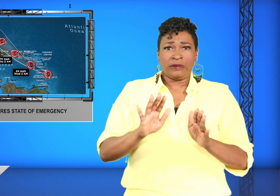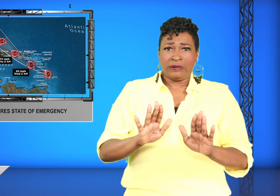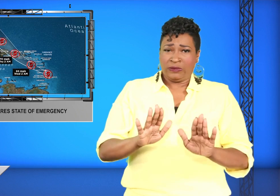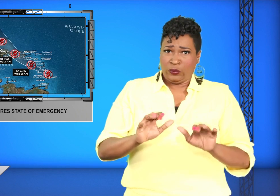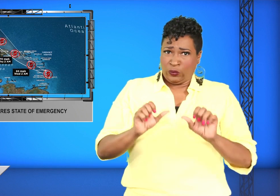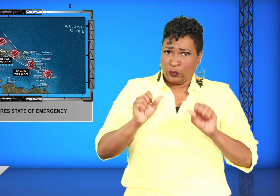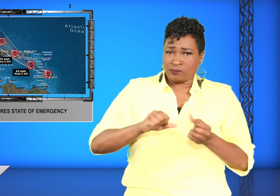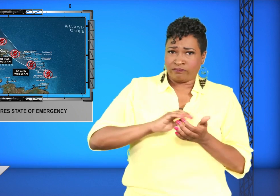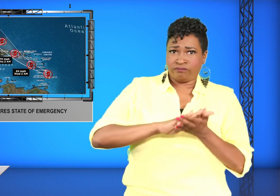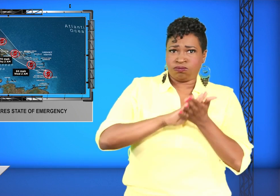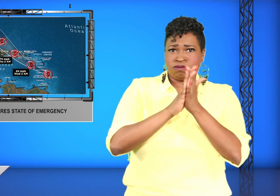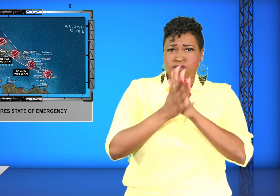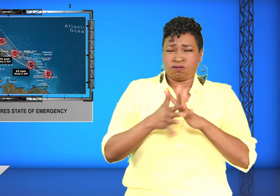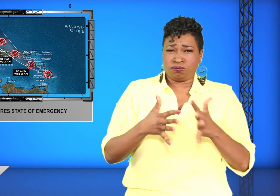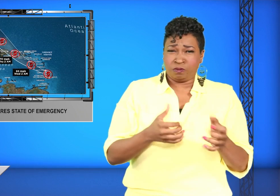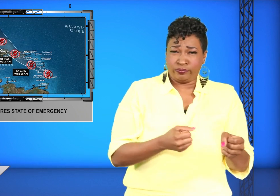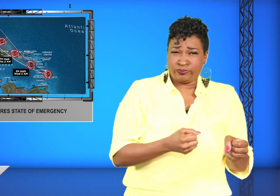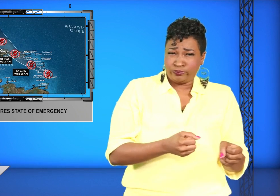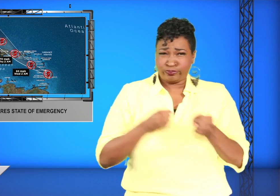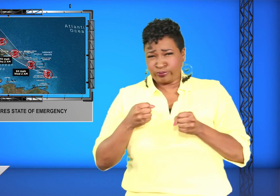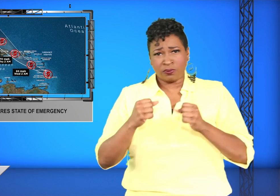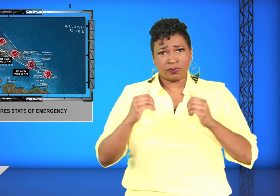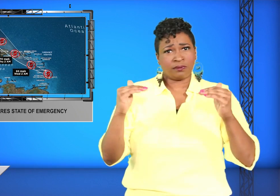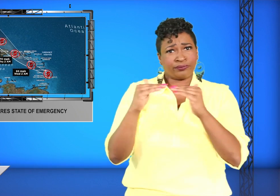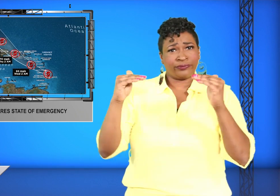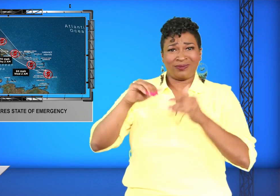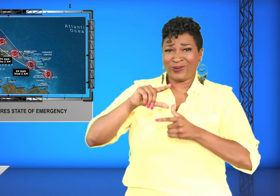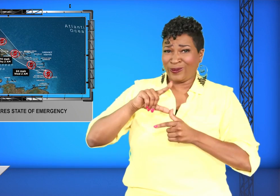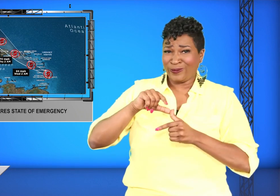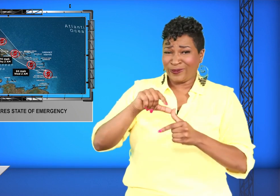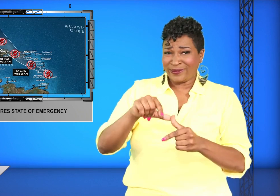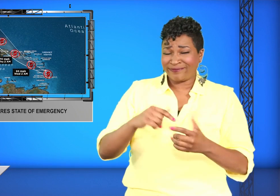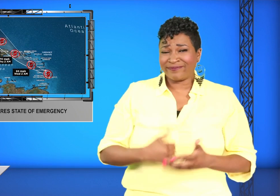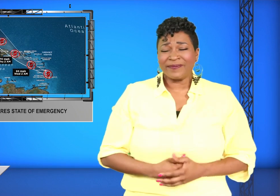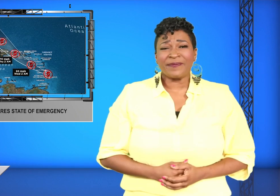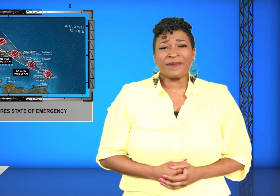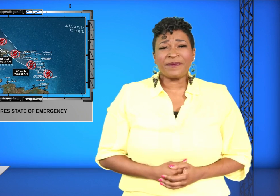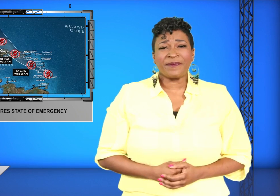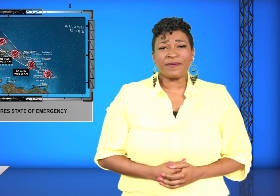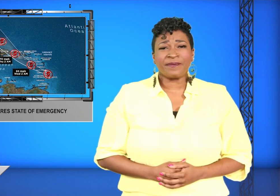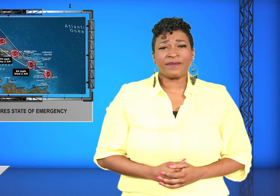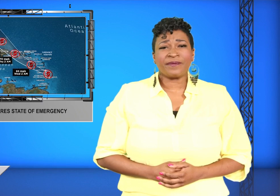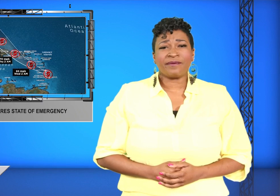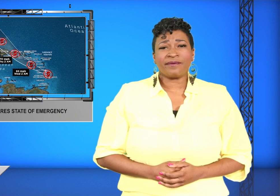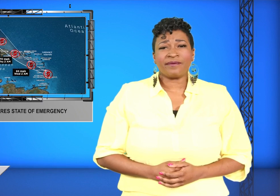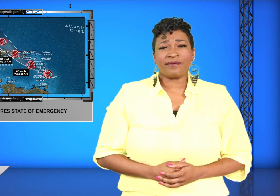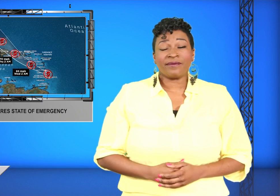could reach hurricane strength between now and then.